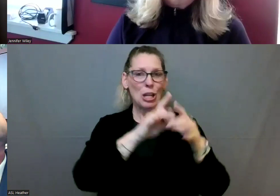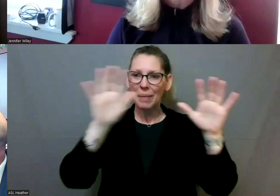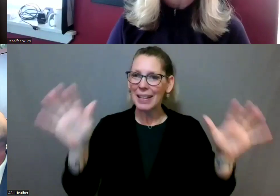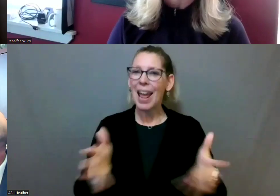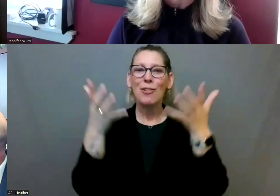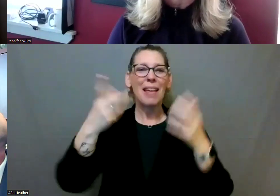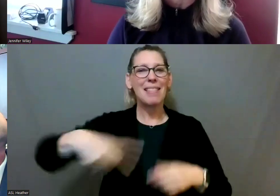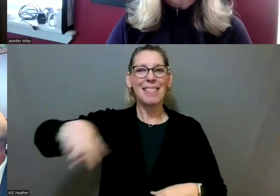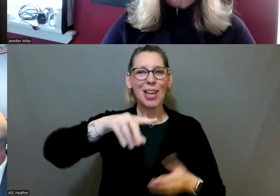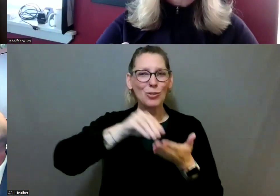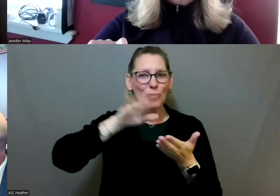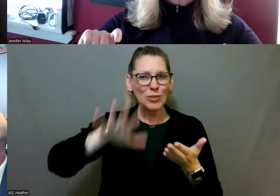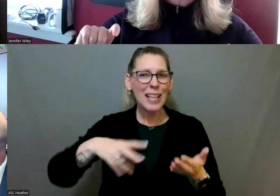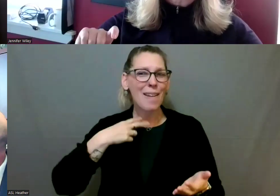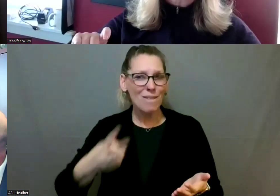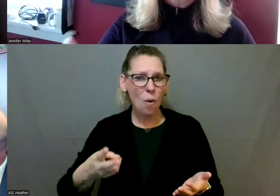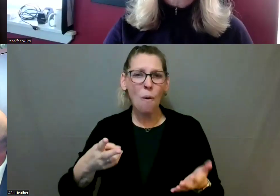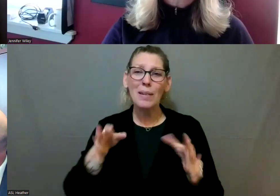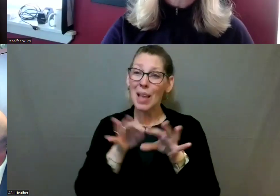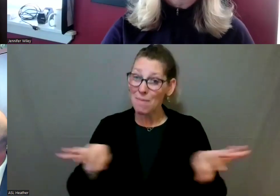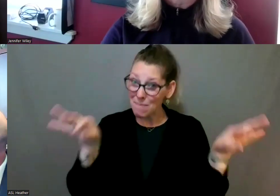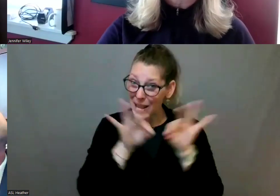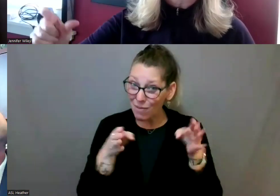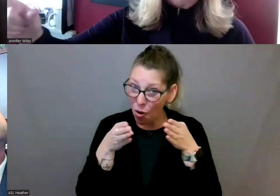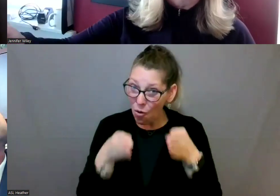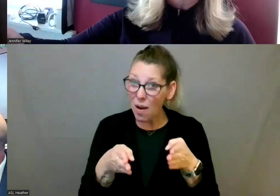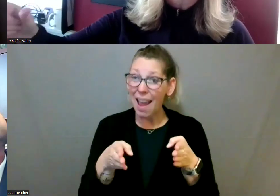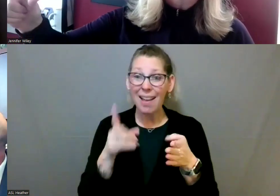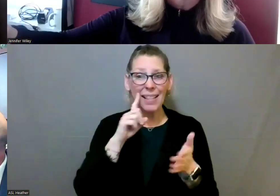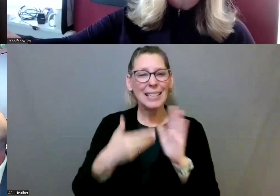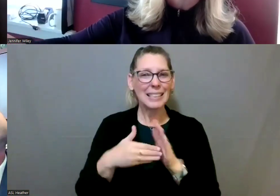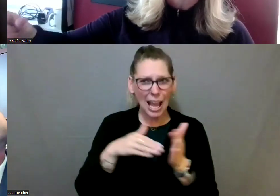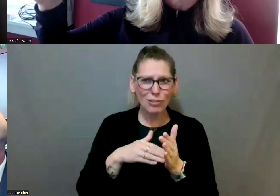in real and meaningful ways with intentional scaffolding and Outreach for those students who